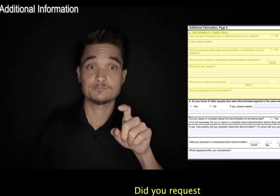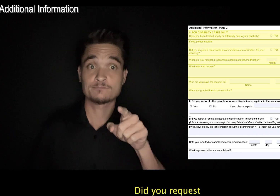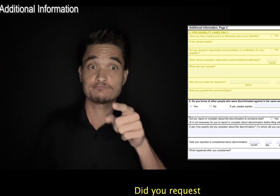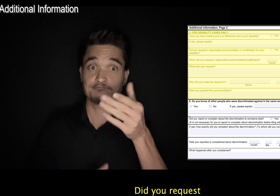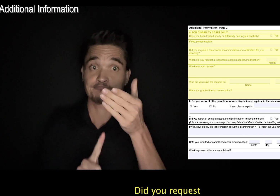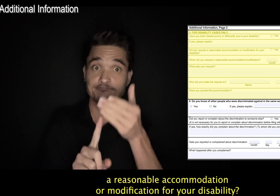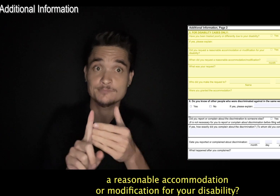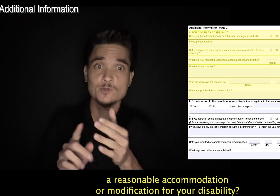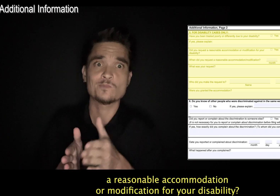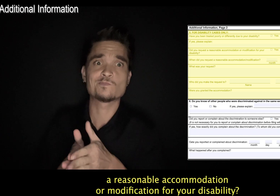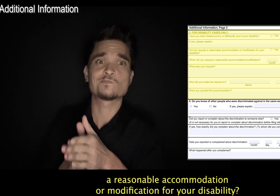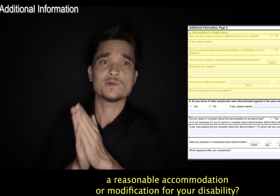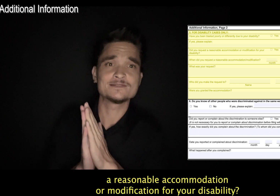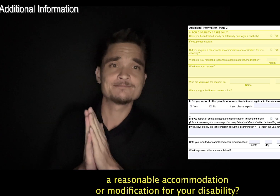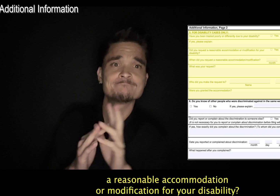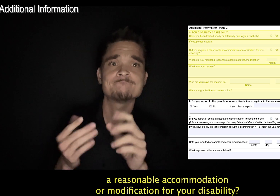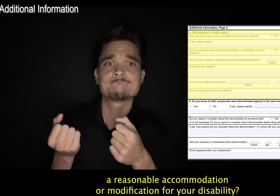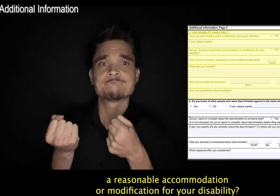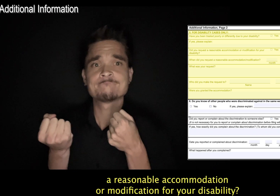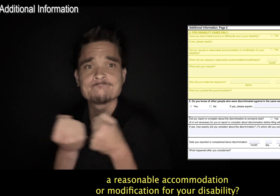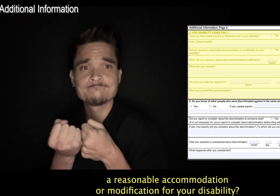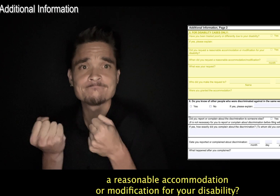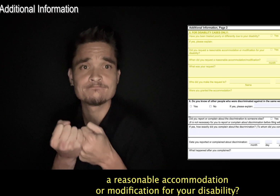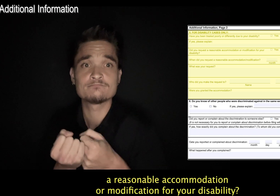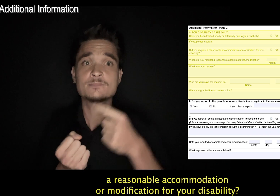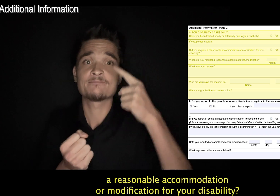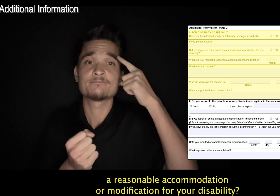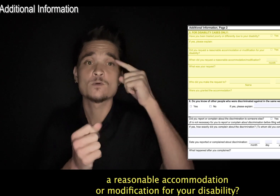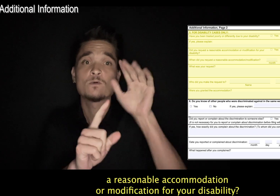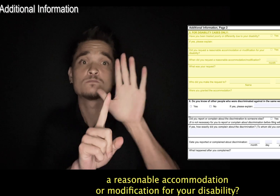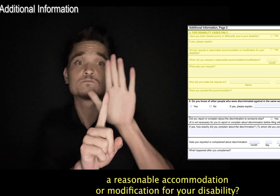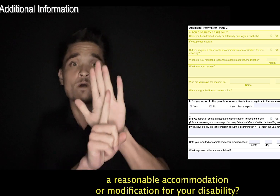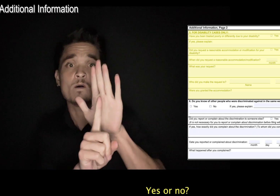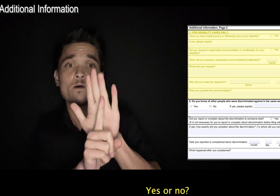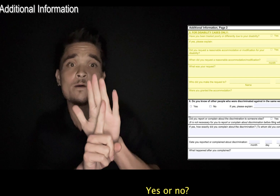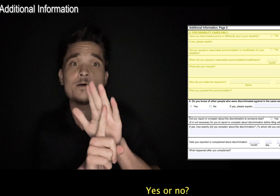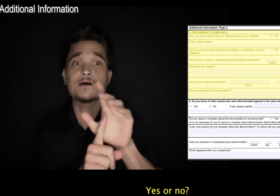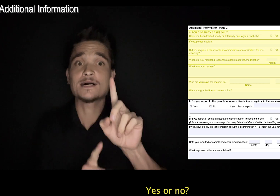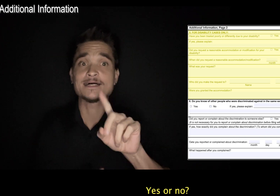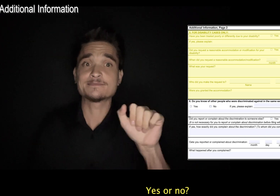Did you request a reasonable accommodation or modification for your disability? Yes or no?